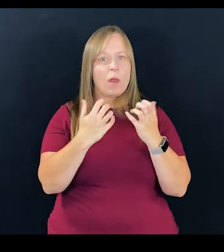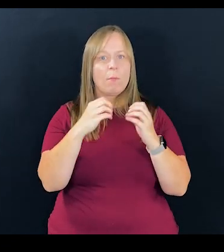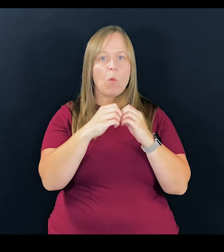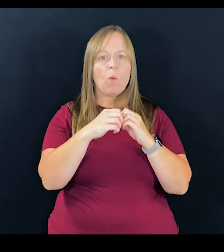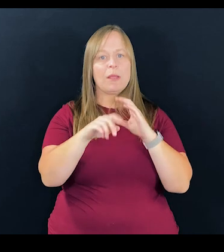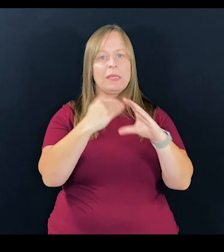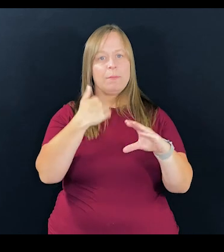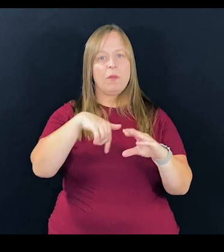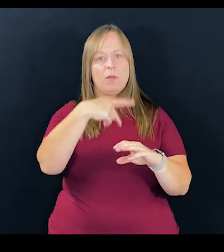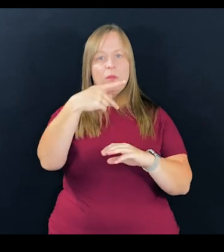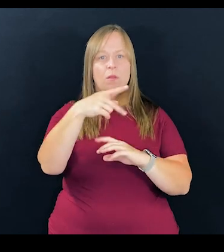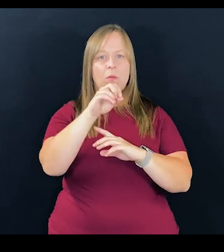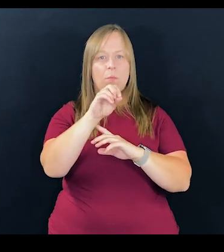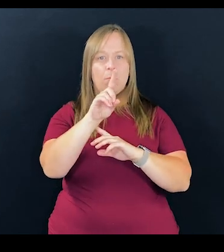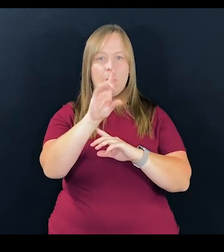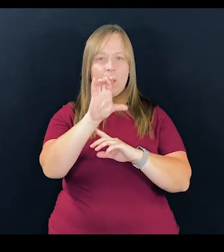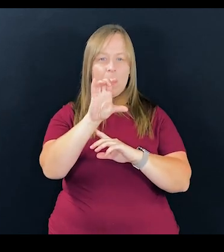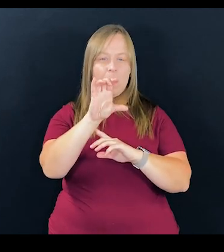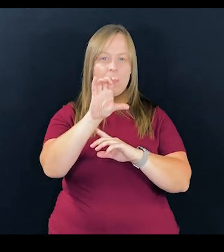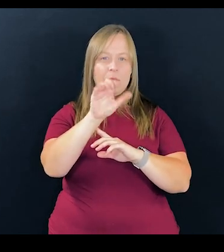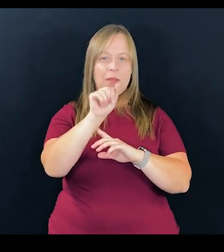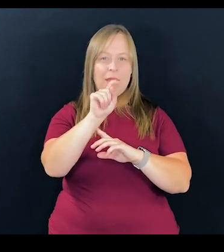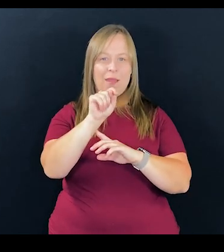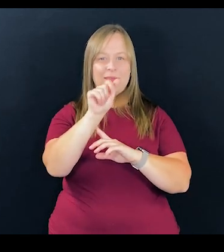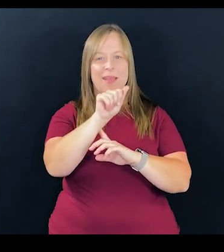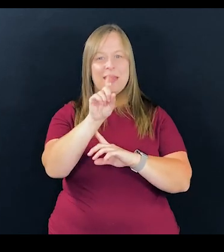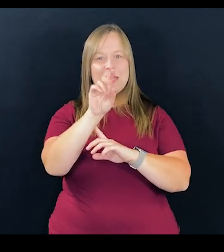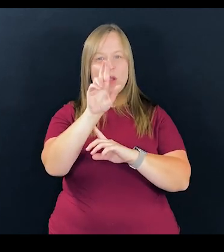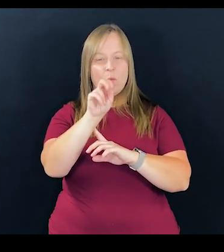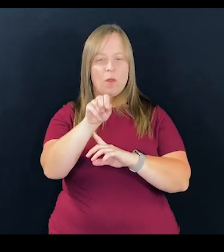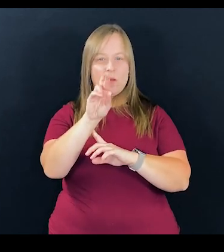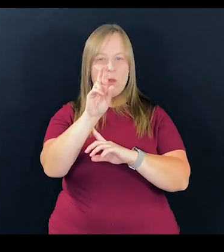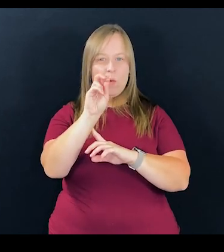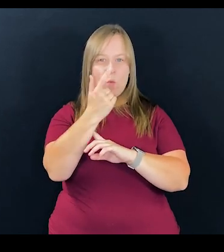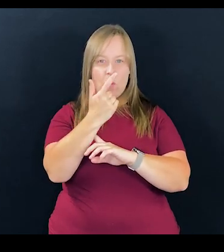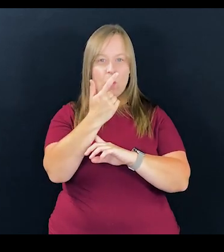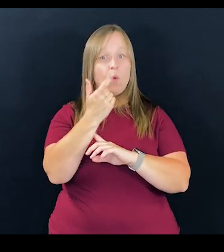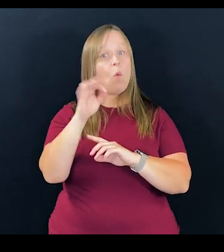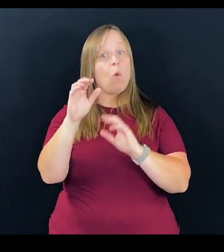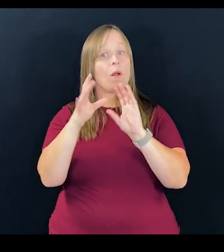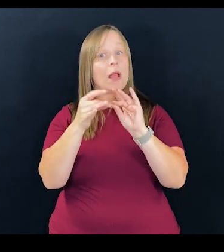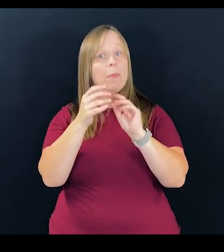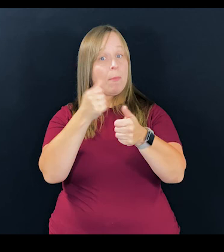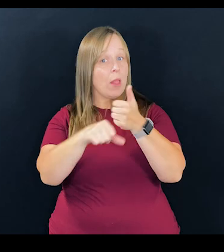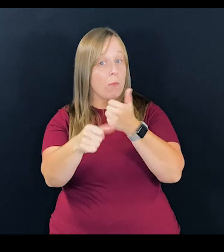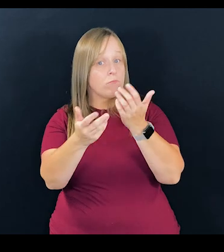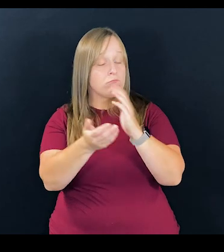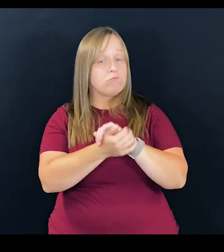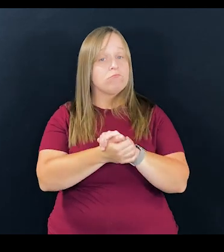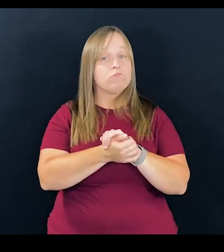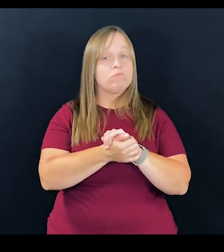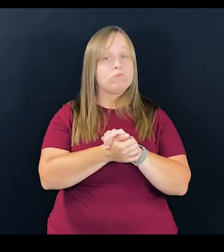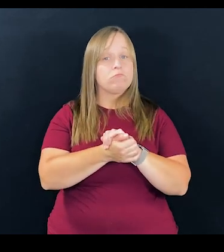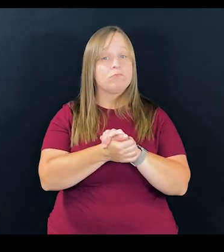to discuss please email podcast@drny.org or comment below.